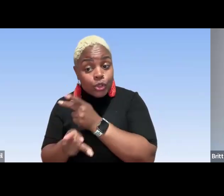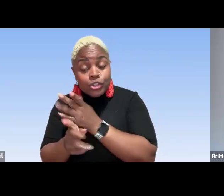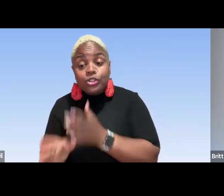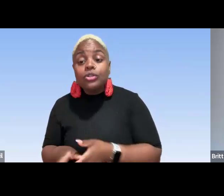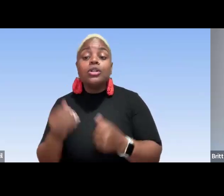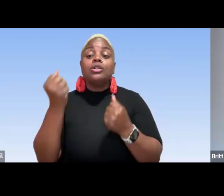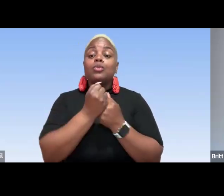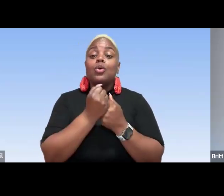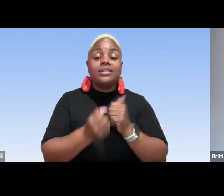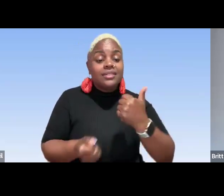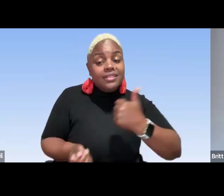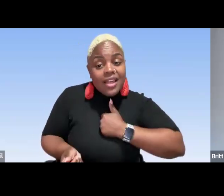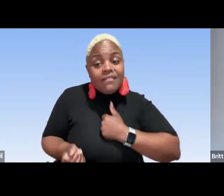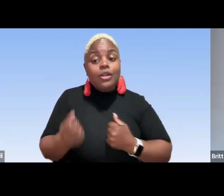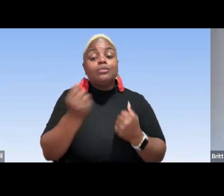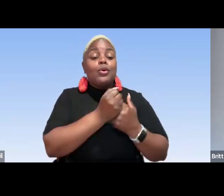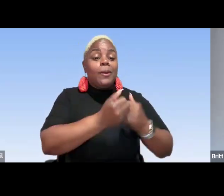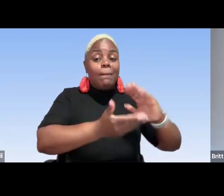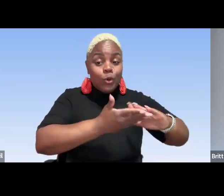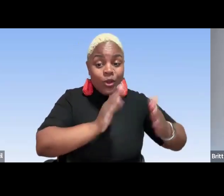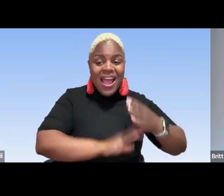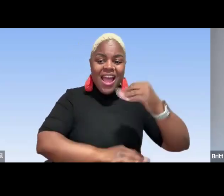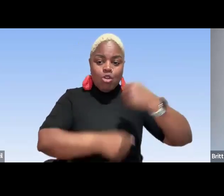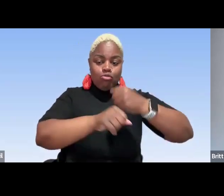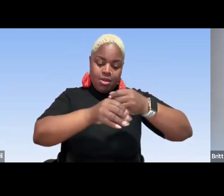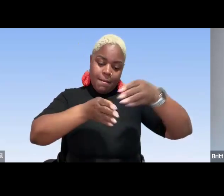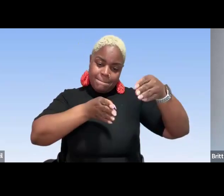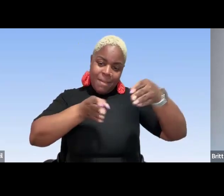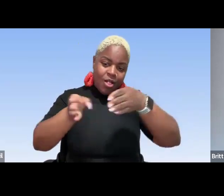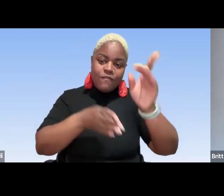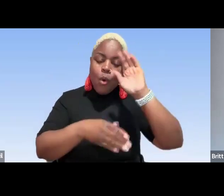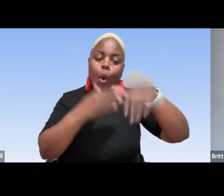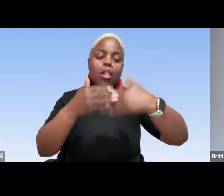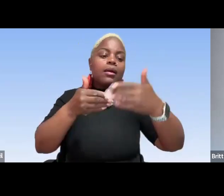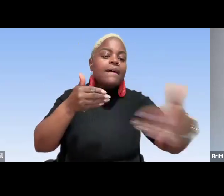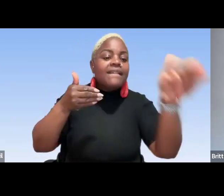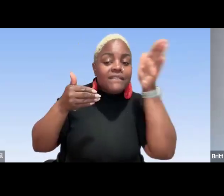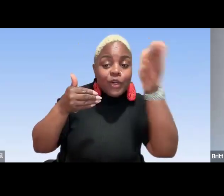and we are paving a path, I truly believe, for a future where dignity, respect, and justice